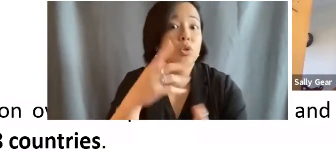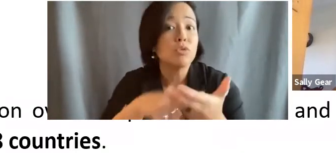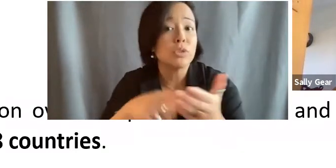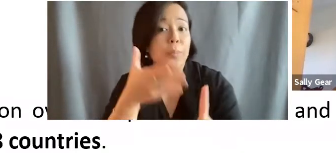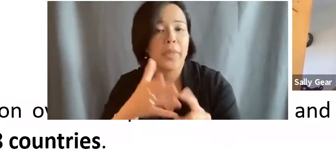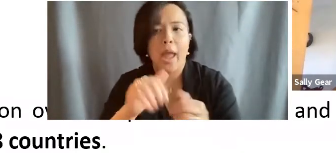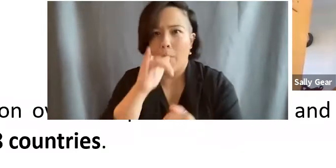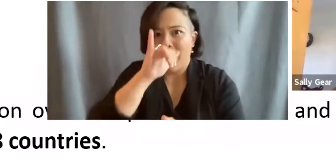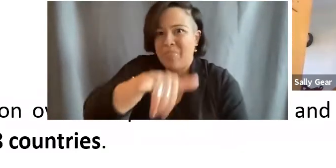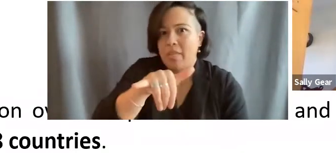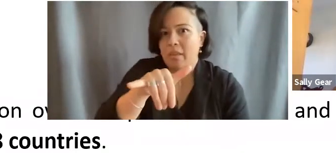So, we built on that initially, to see how a health pandemic might impact on education and